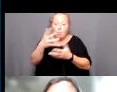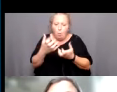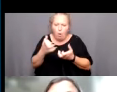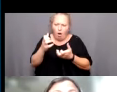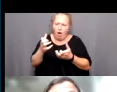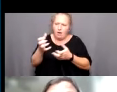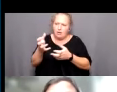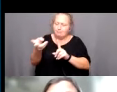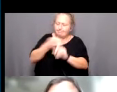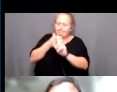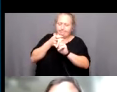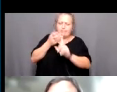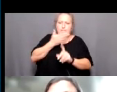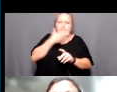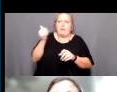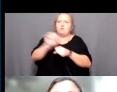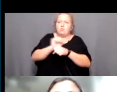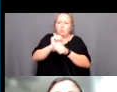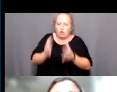the best trained workers and